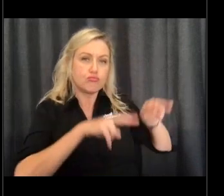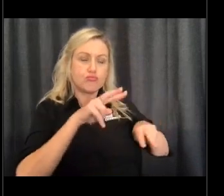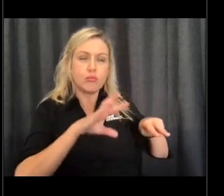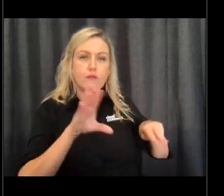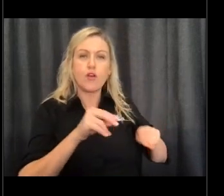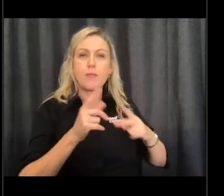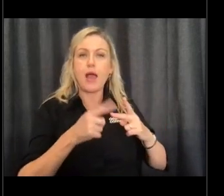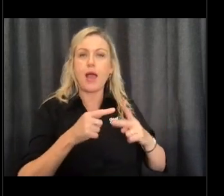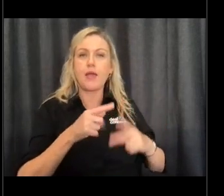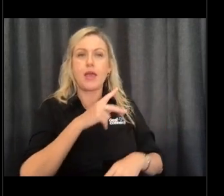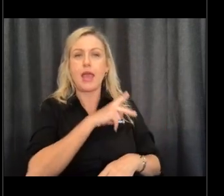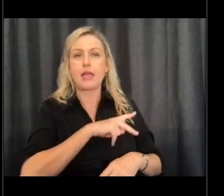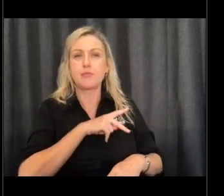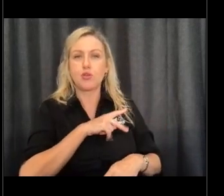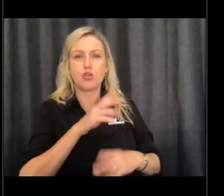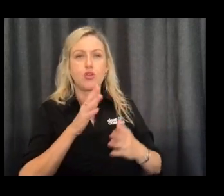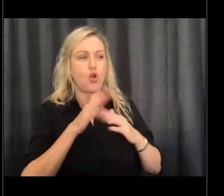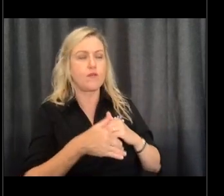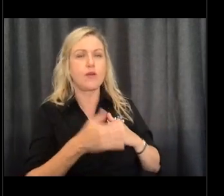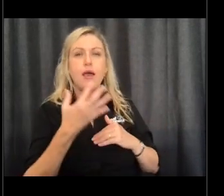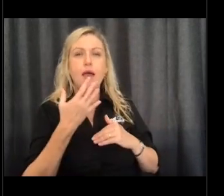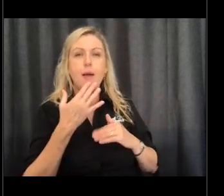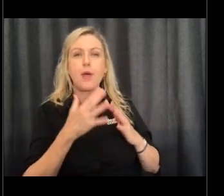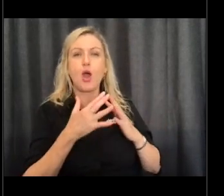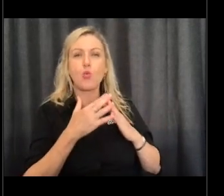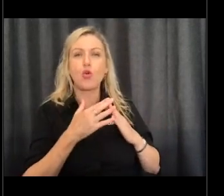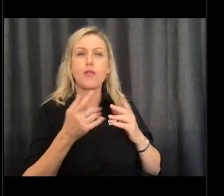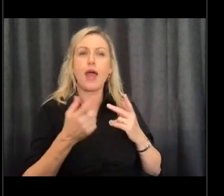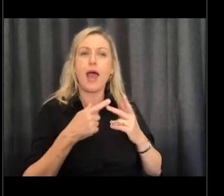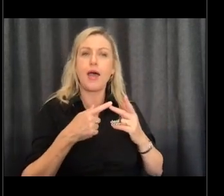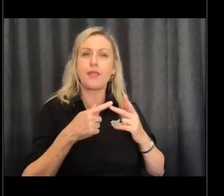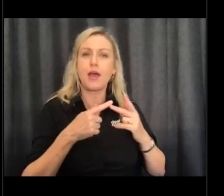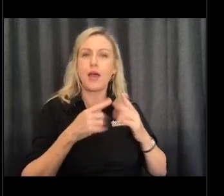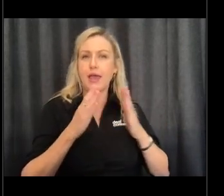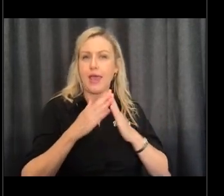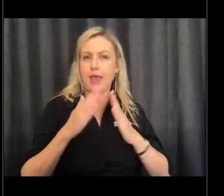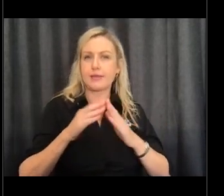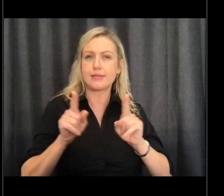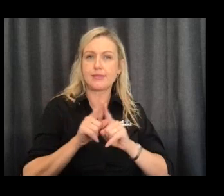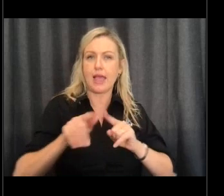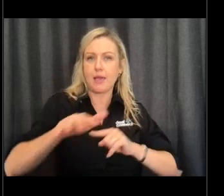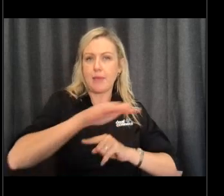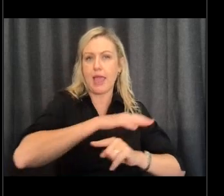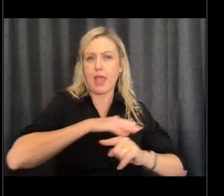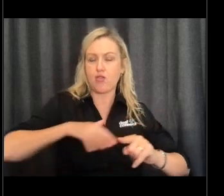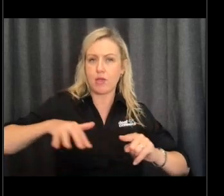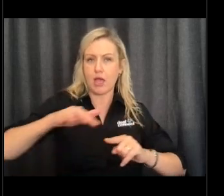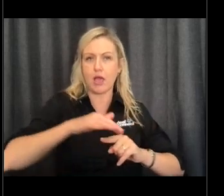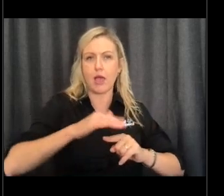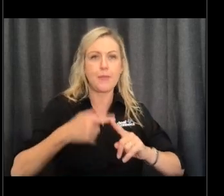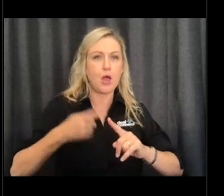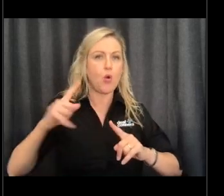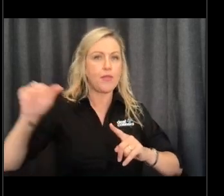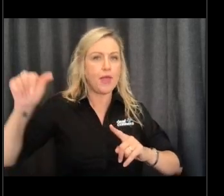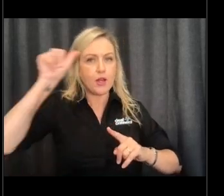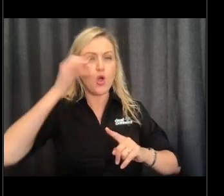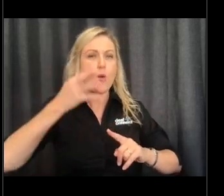the value of the property in that area and their knowledge of what it would cost to rebuild it.